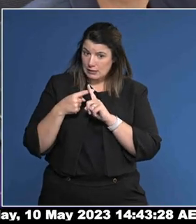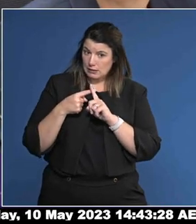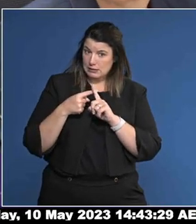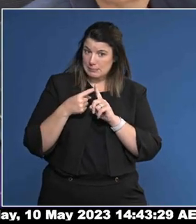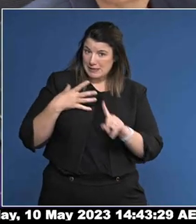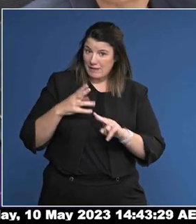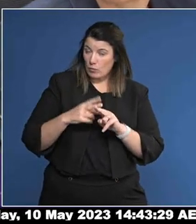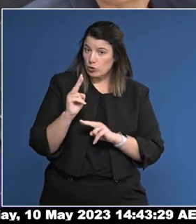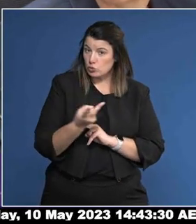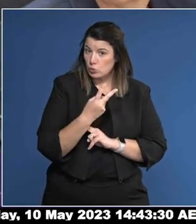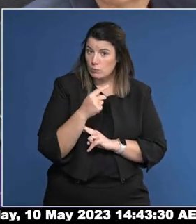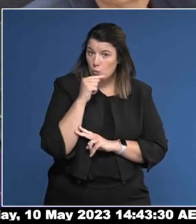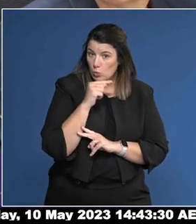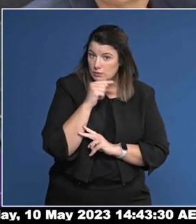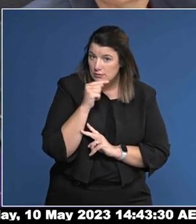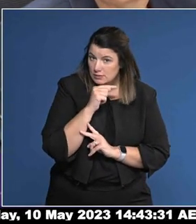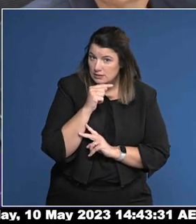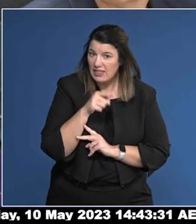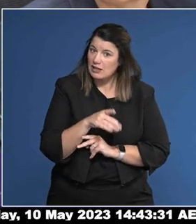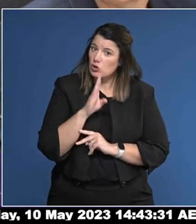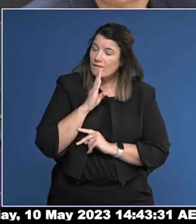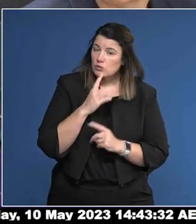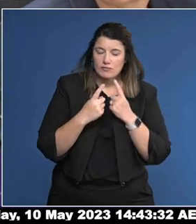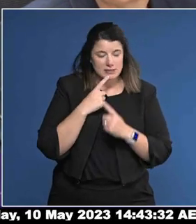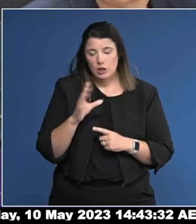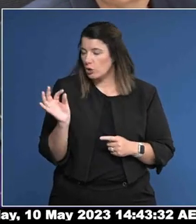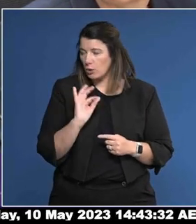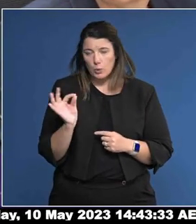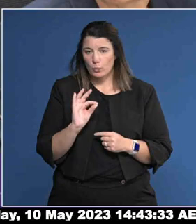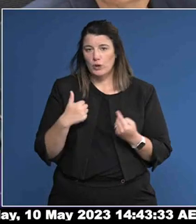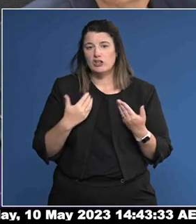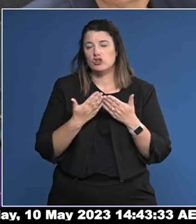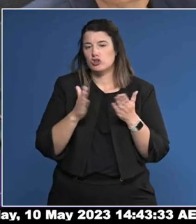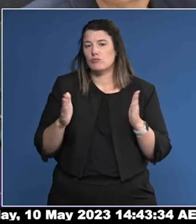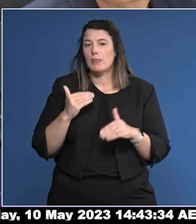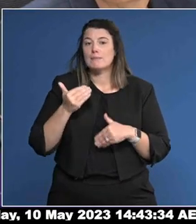constituted the confidential information? No, just generally the process that was applied at the time.